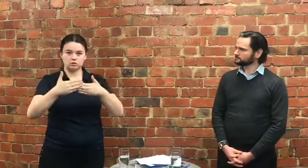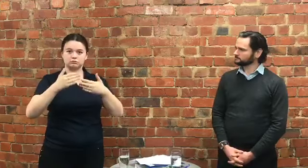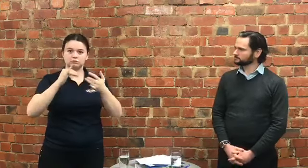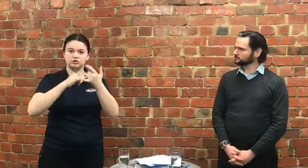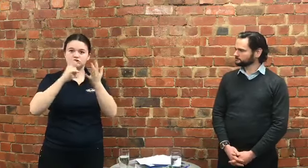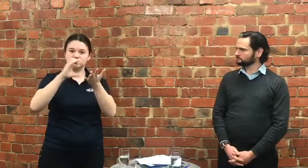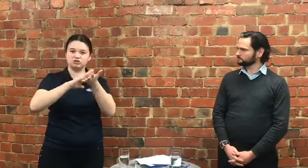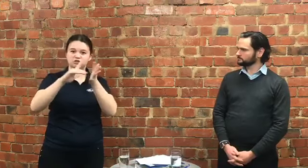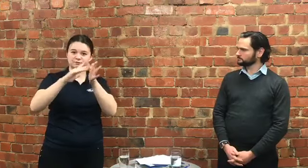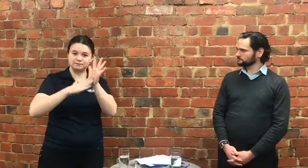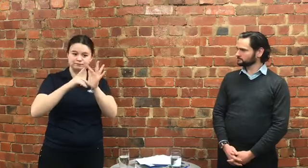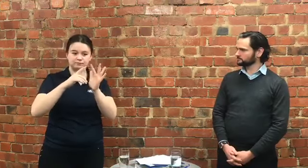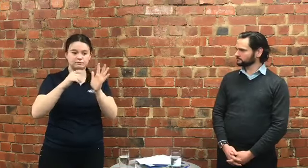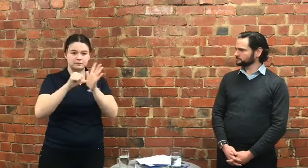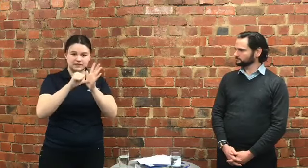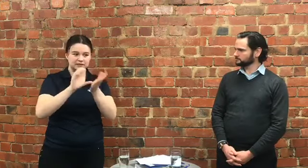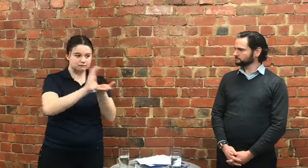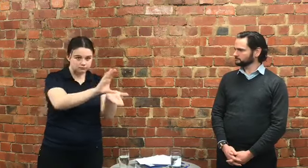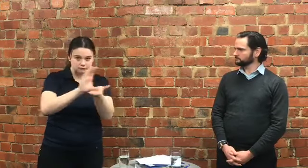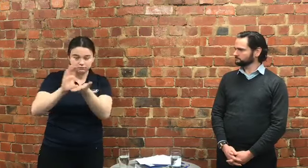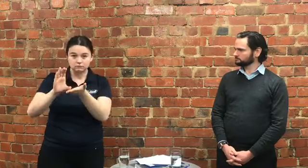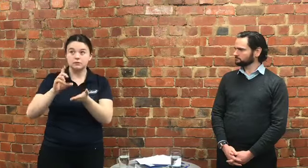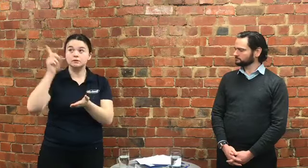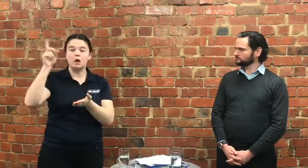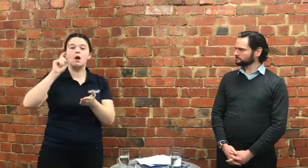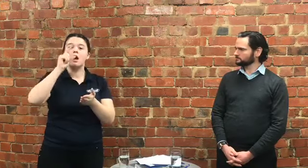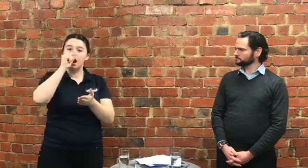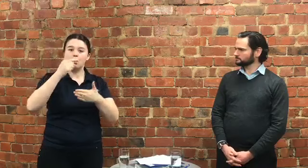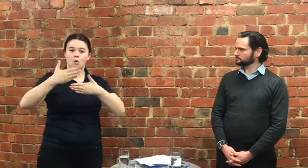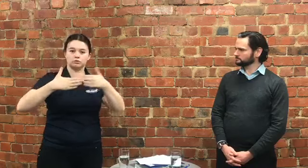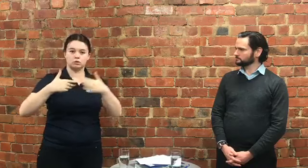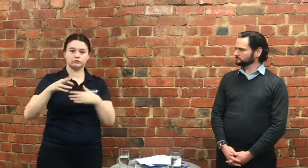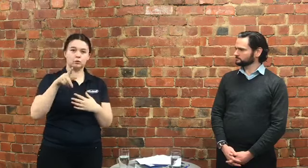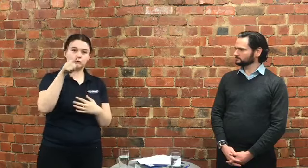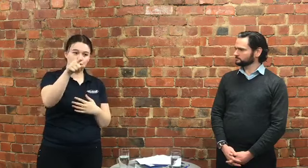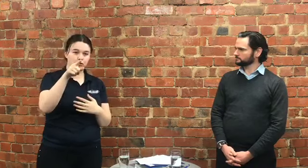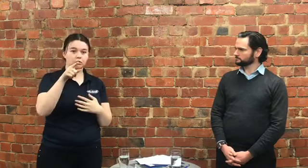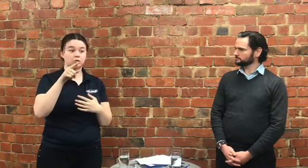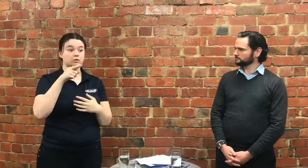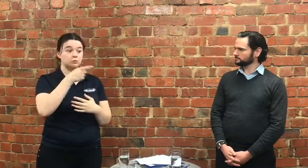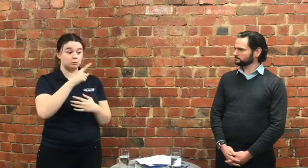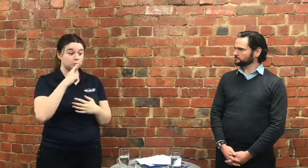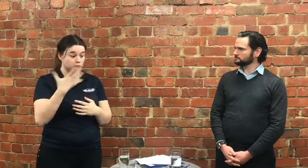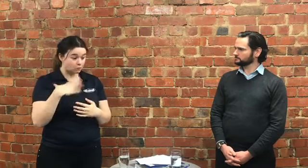the organisation or the agency that's set up, the NDIS, the scheme or the program.